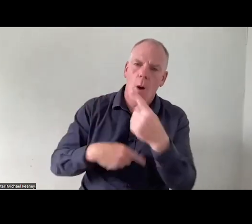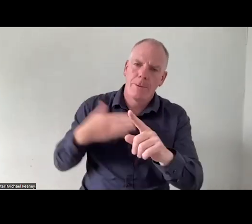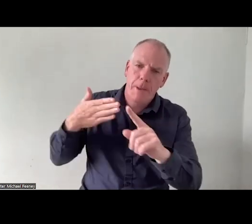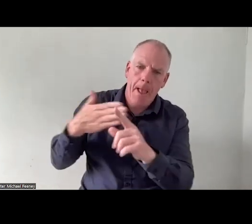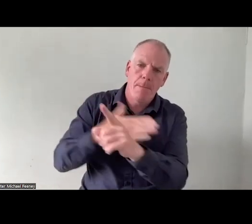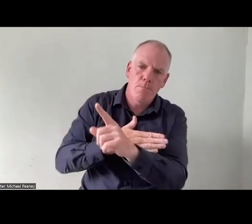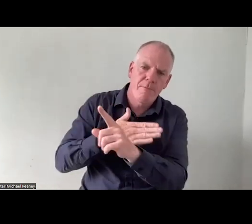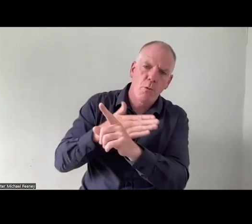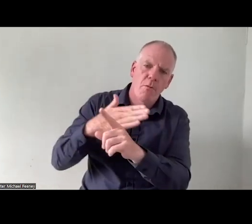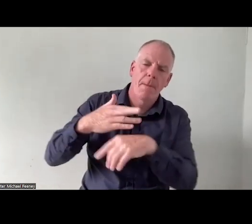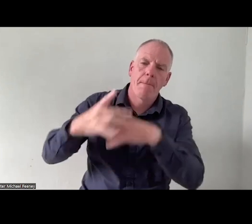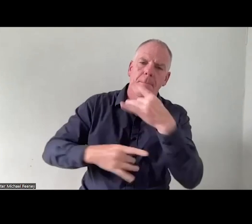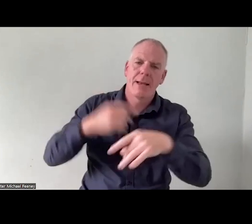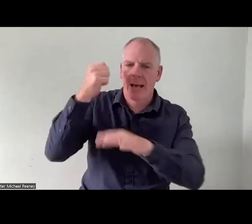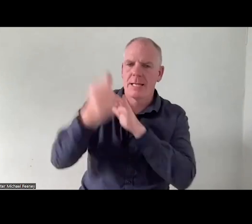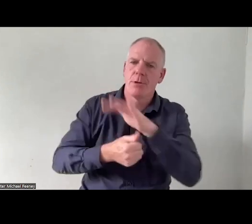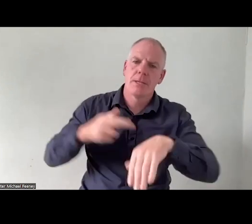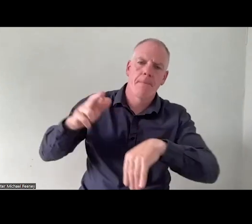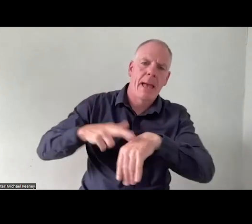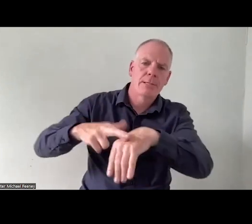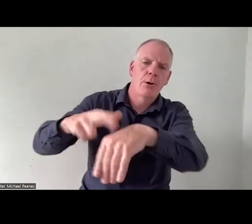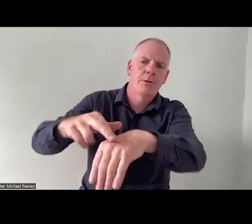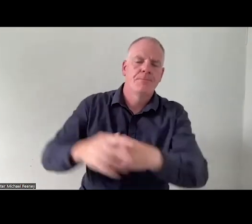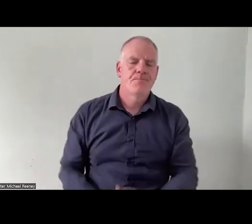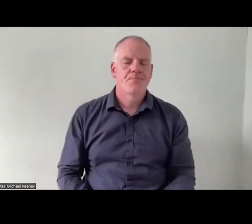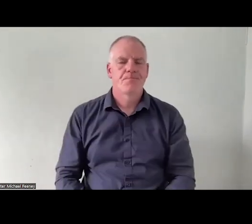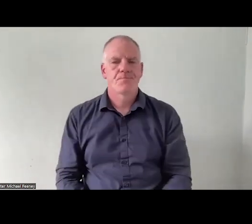to suit all levels of sight loss. One of the additional focuses...